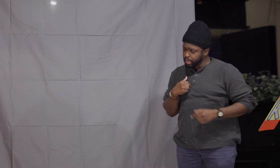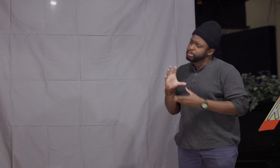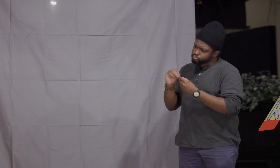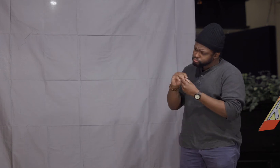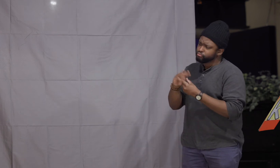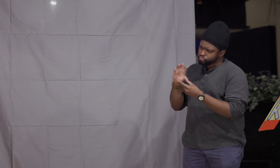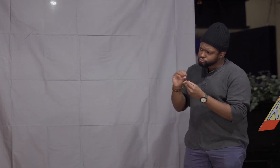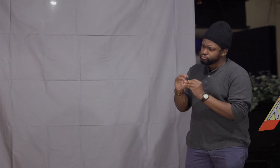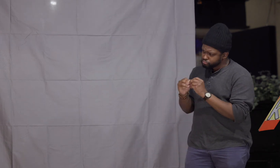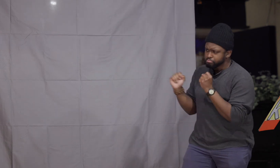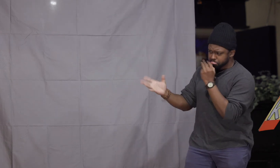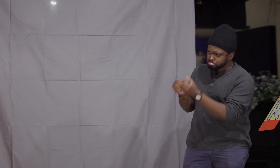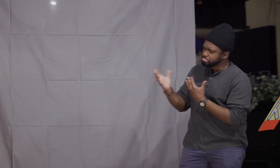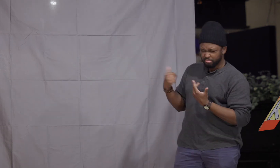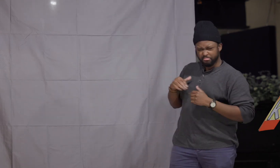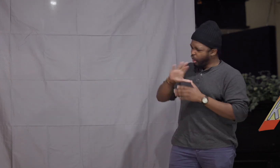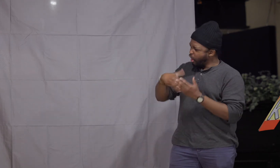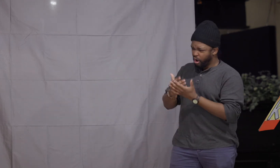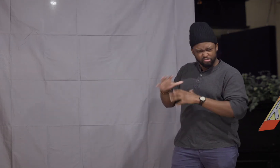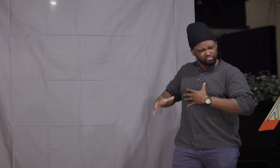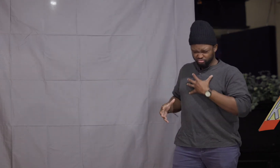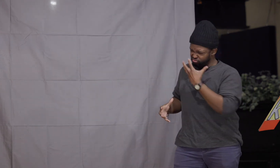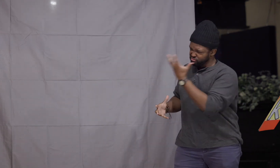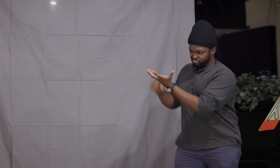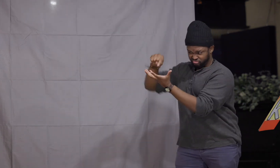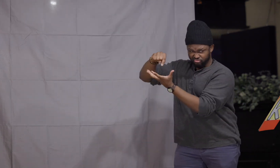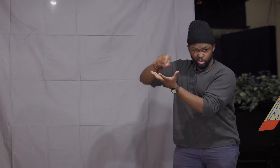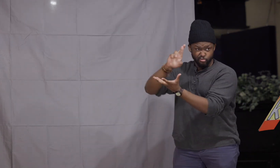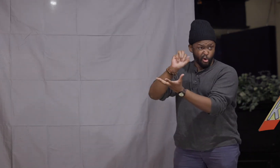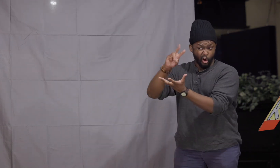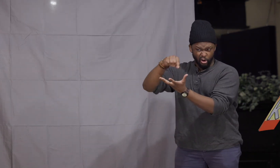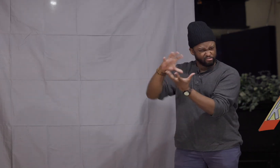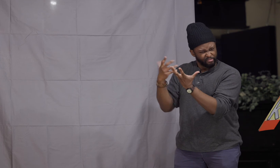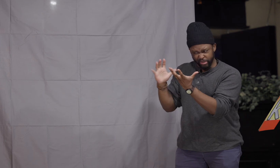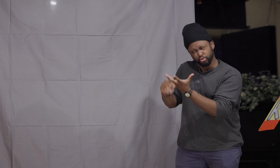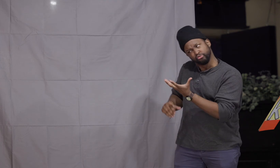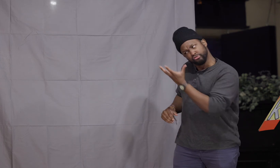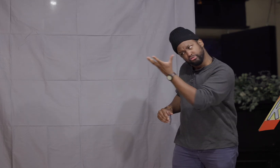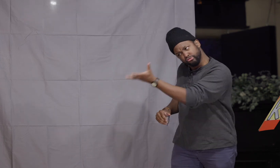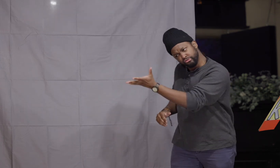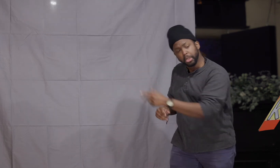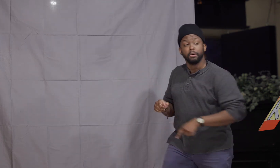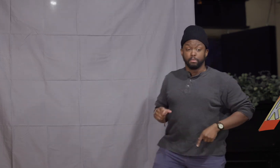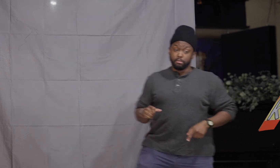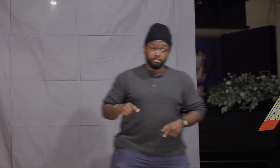I'm gauging your response to some of the raw things that I've shared tonight.